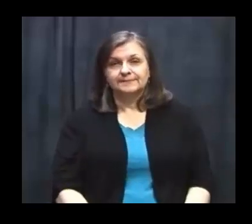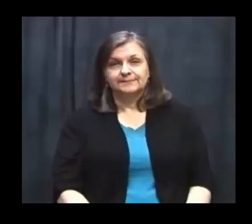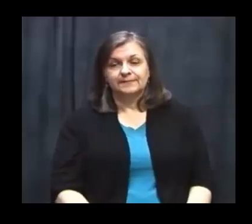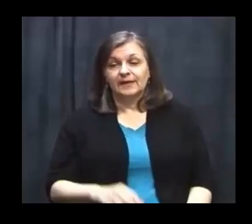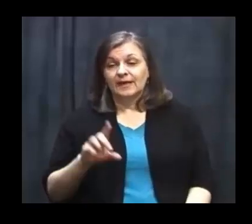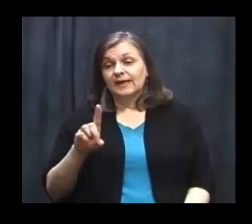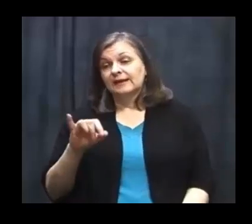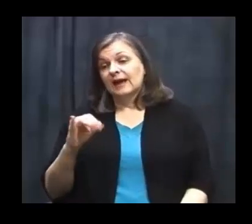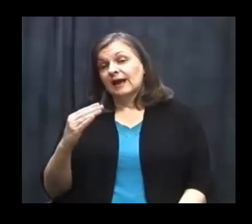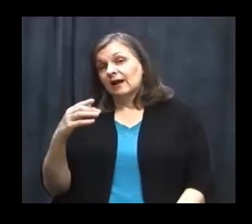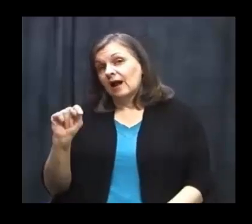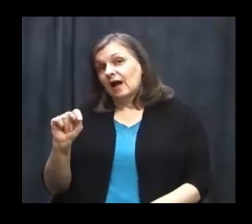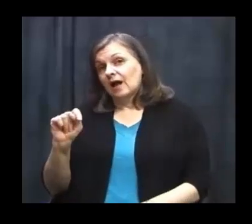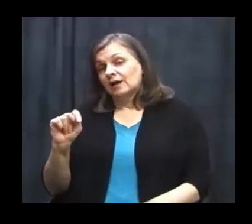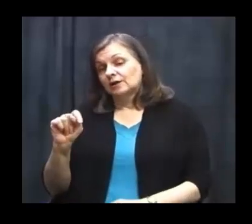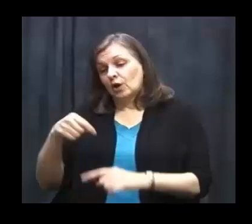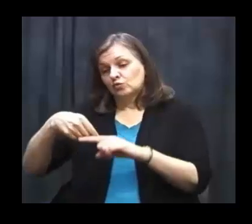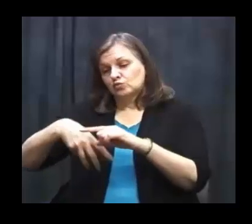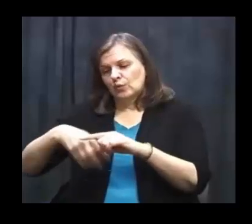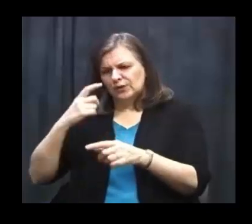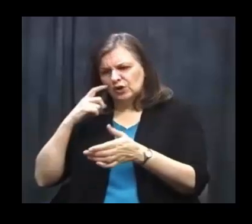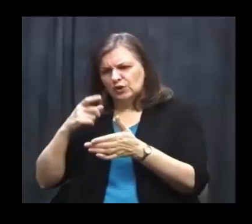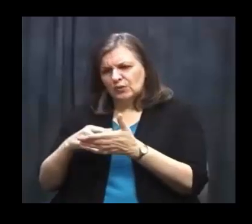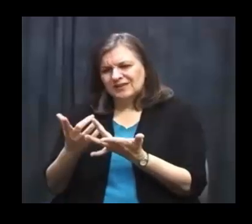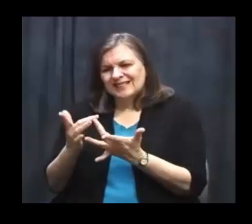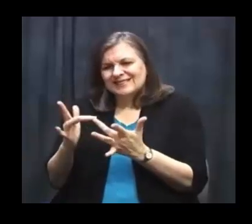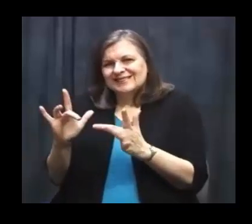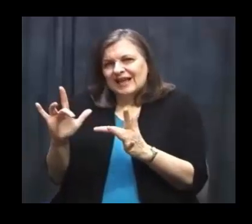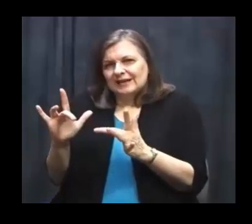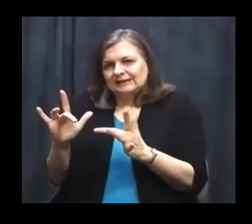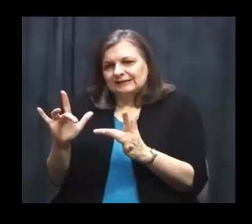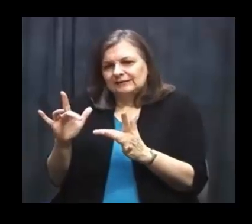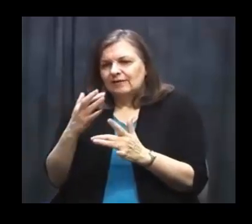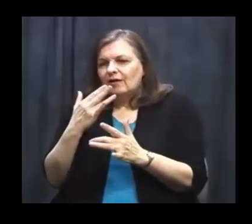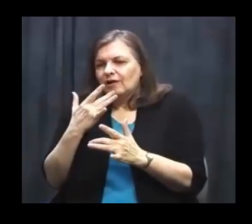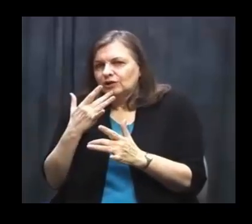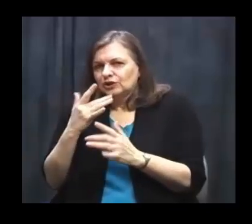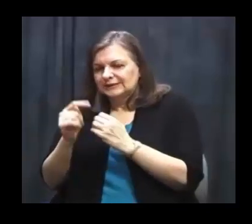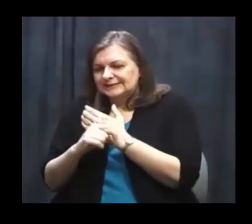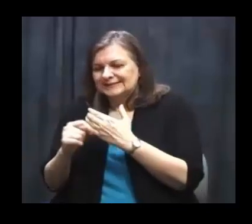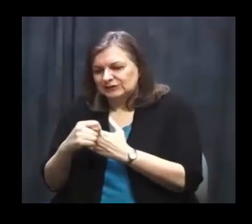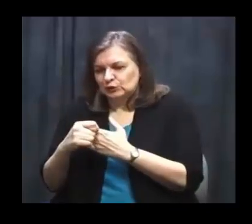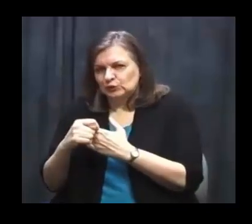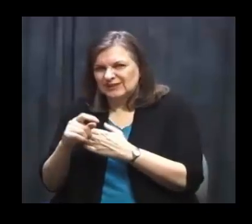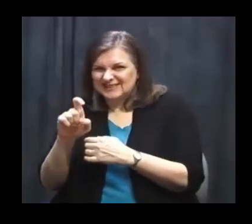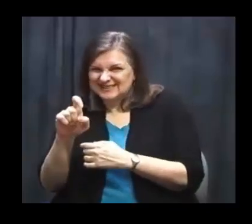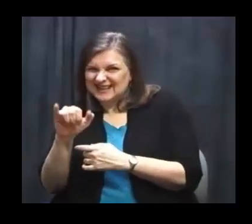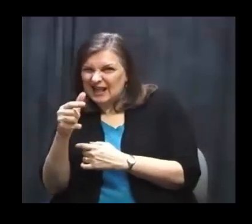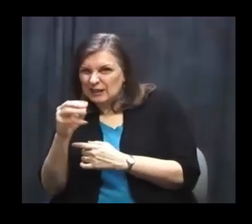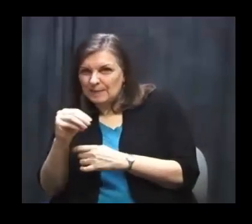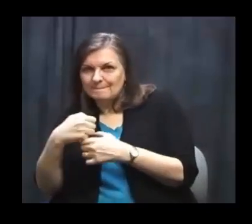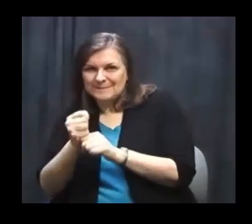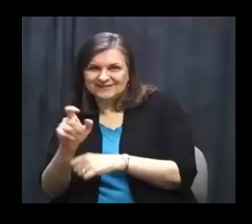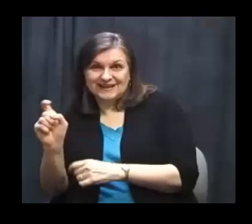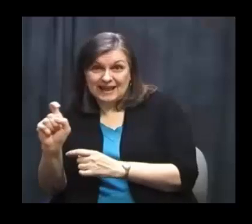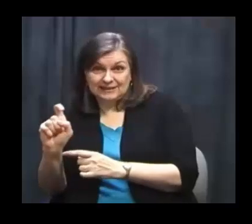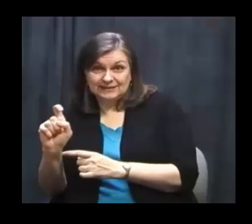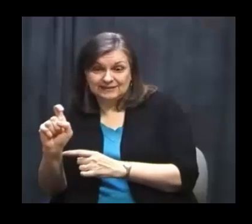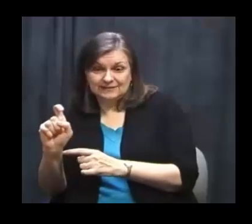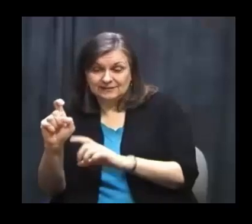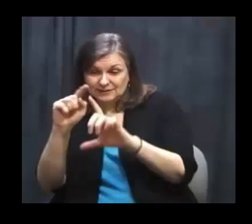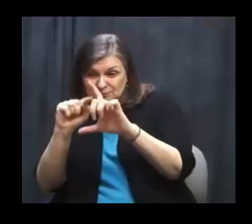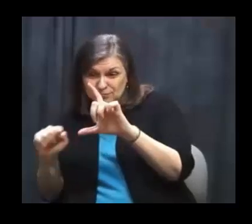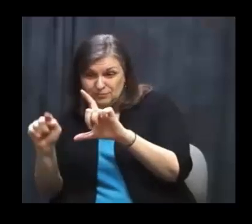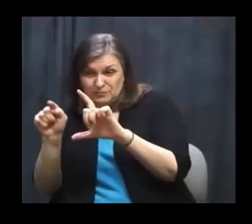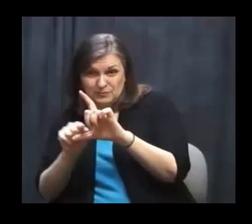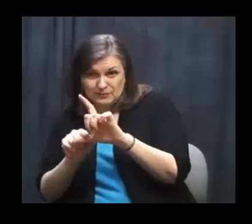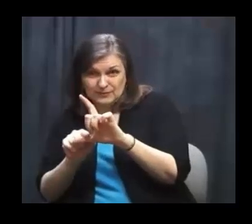in our dicot root notice that the lighter tissue that xylem actually makes an X in the middle. See that?? That will help you